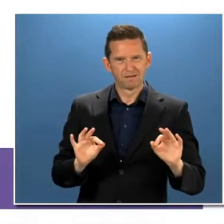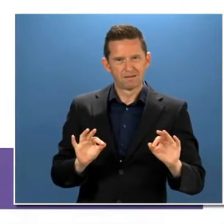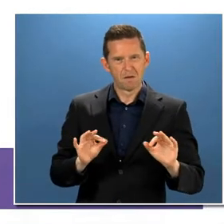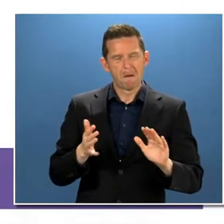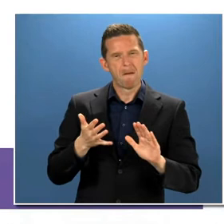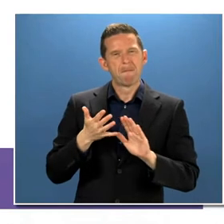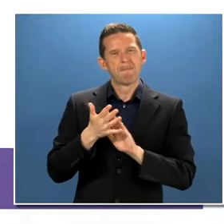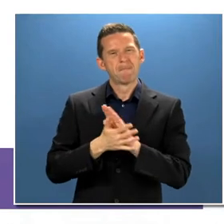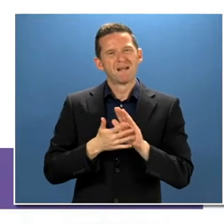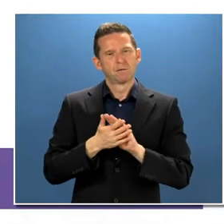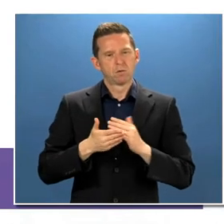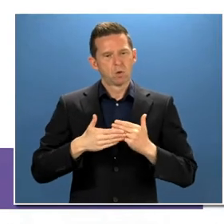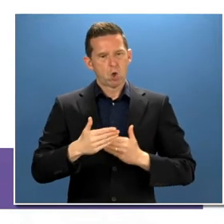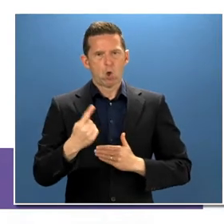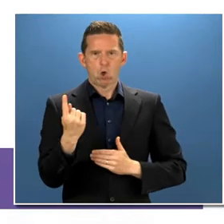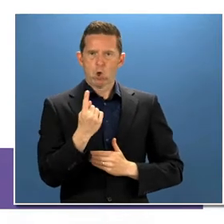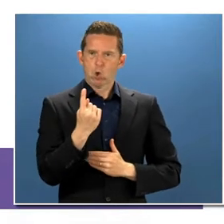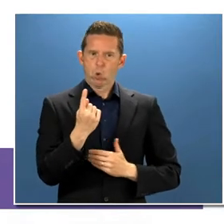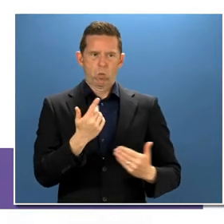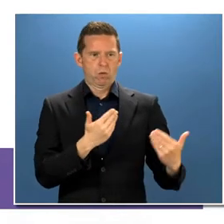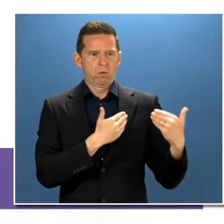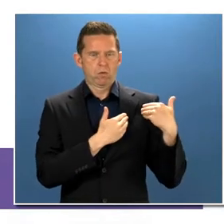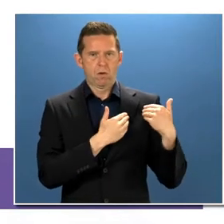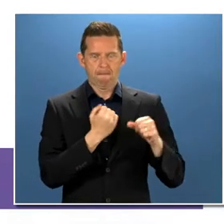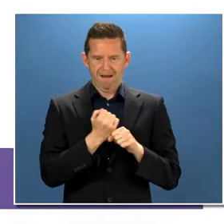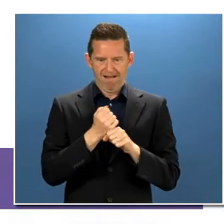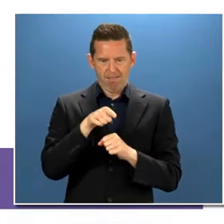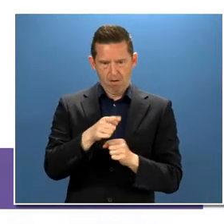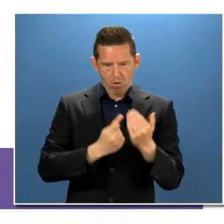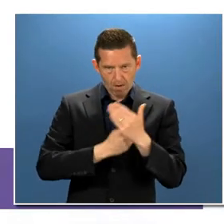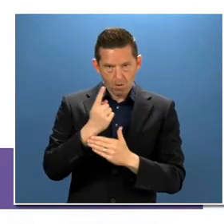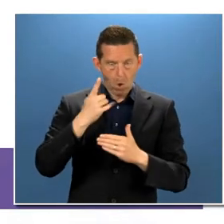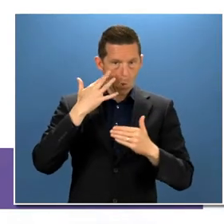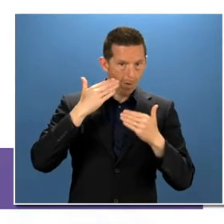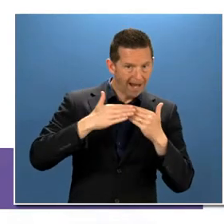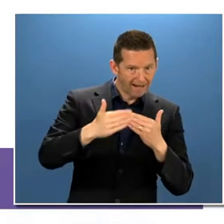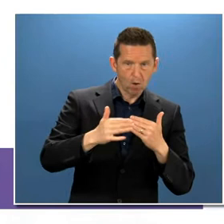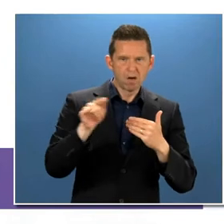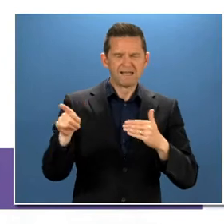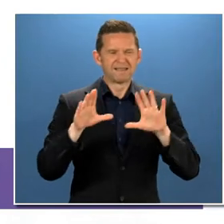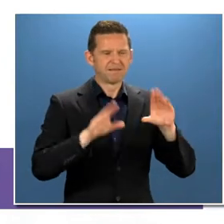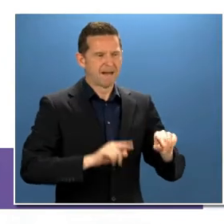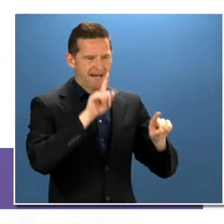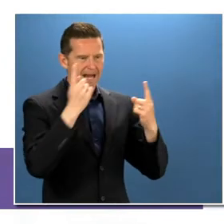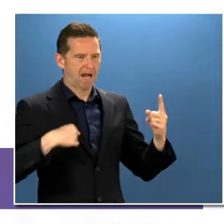obligation to make the adjustment end, because it will impose an unjustifiable hardship.